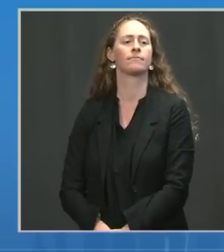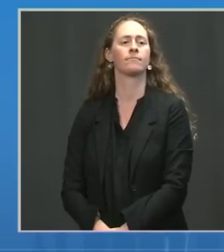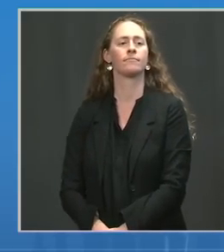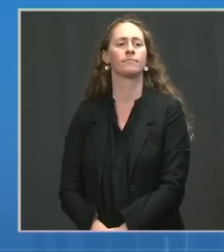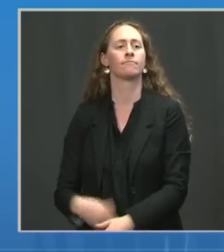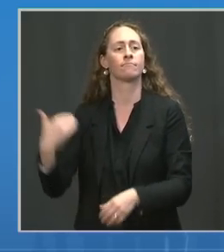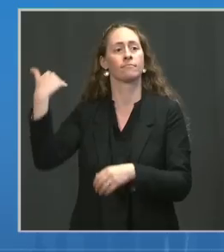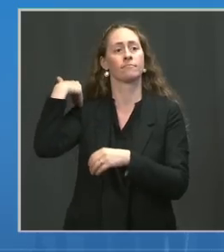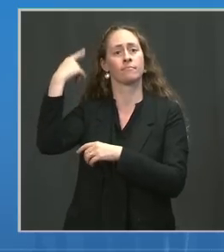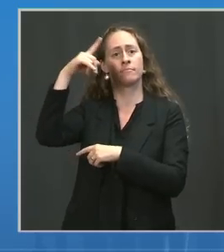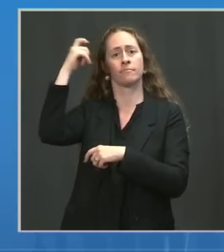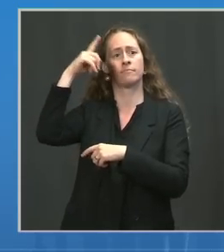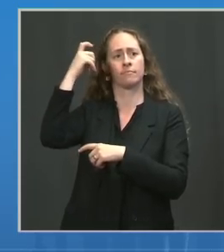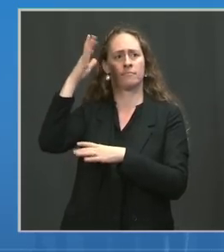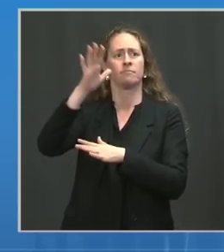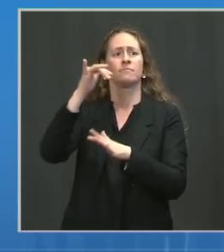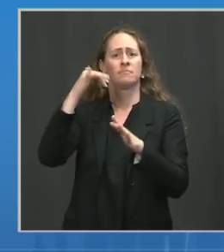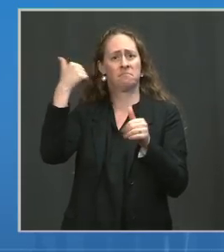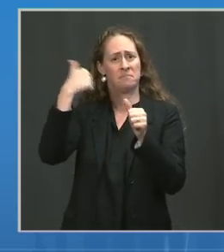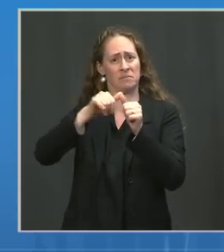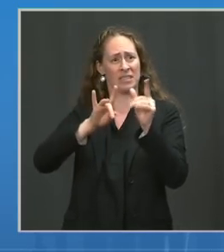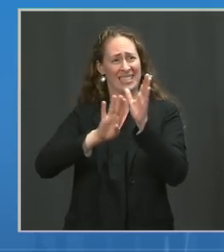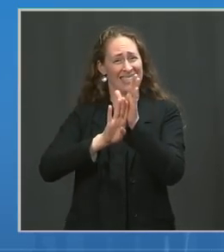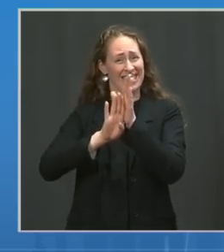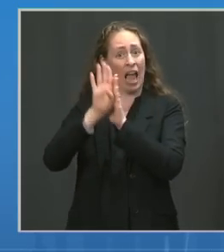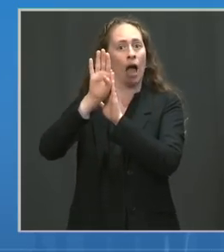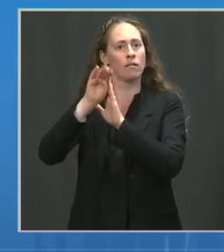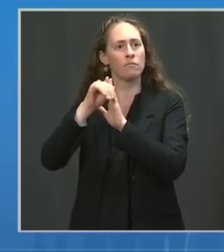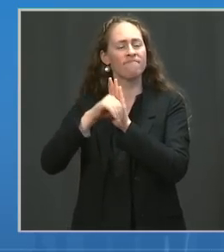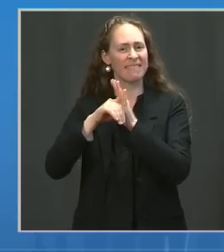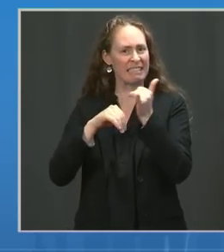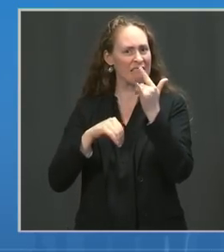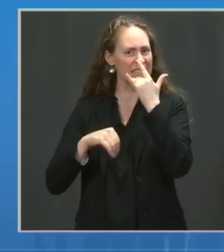The seven-day average of hospital admissions is about 6,200 per day,